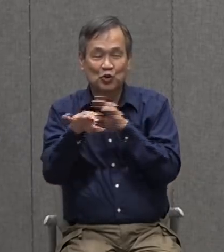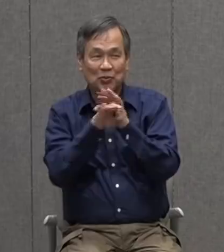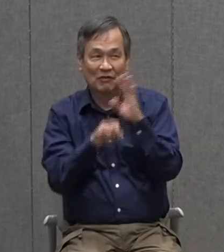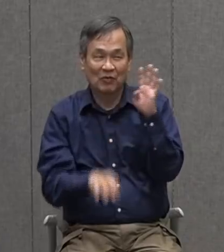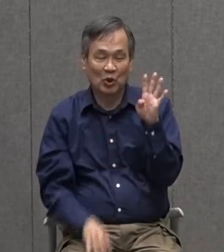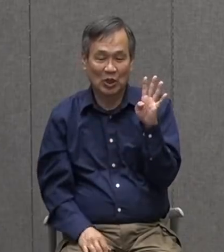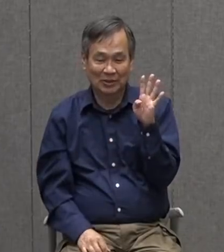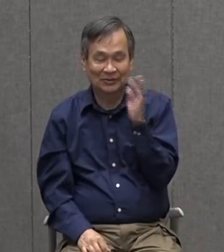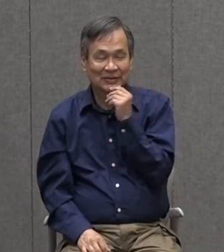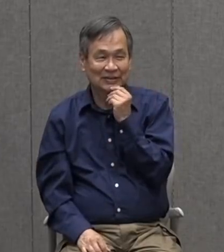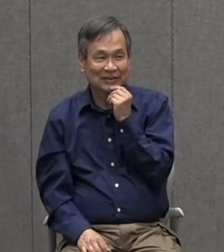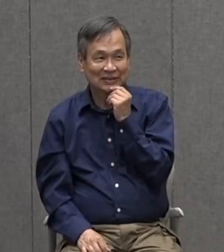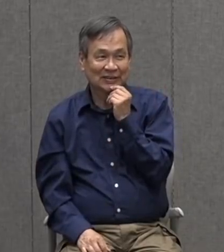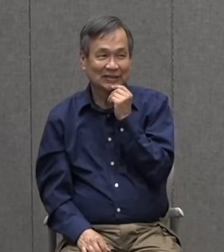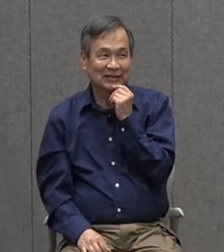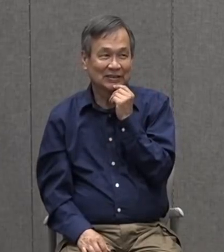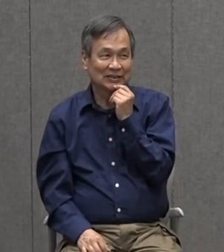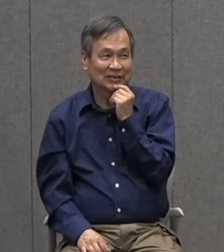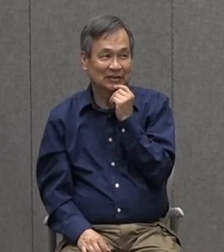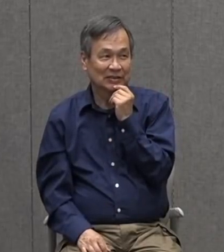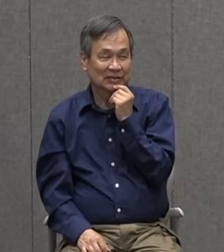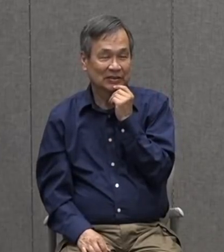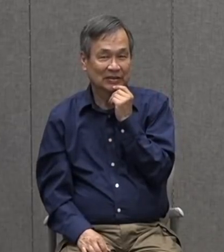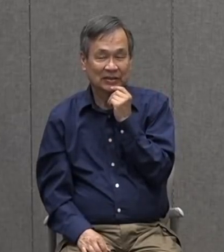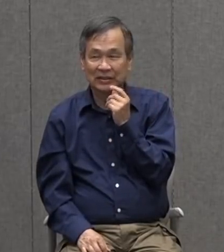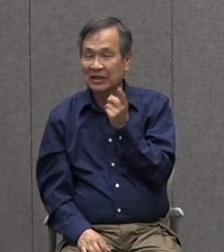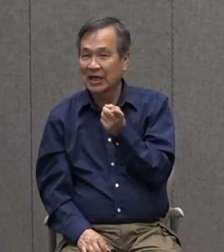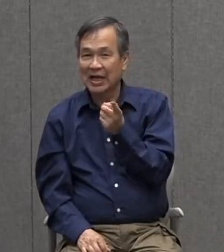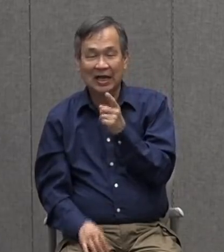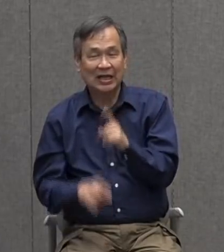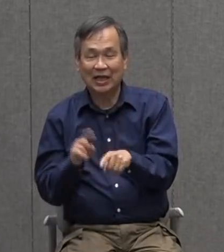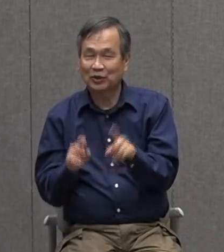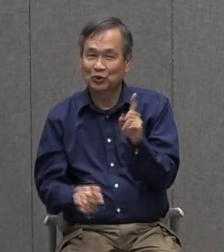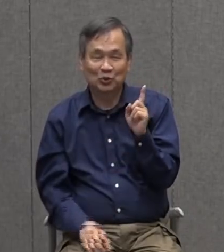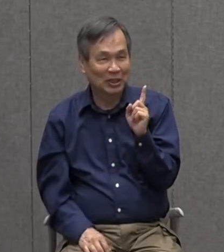So if I'm thinking, I can't use the one, the one times four,